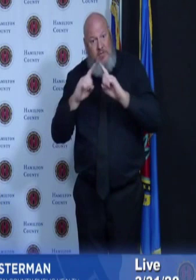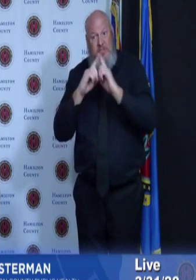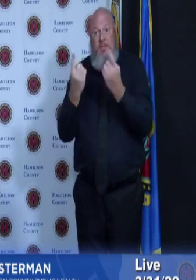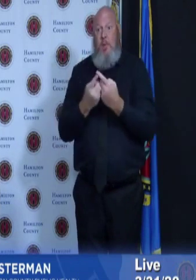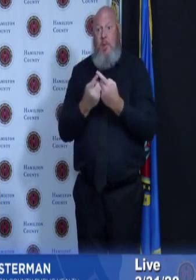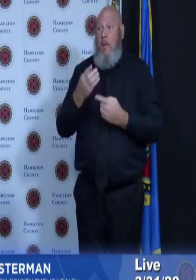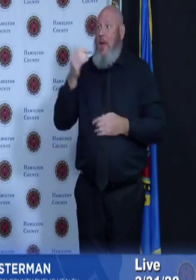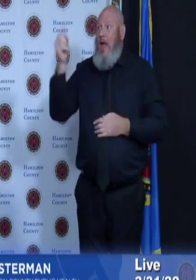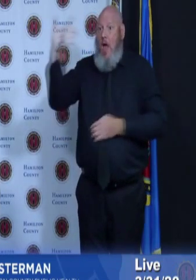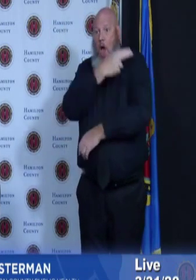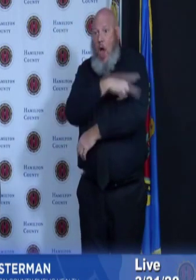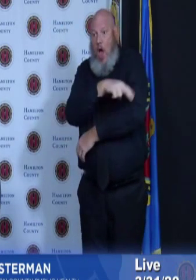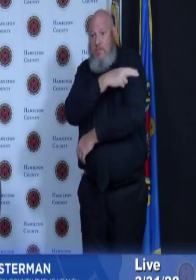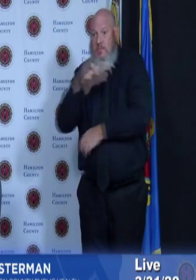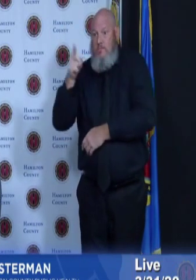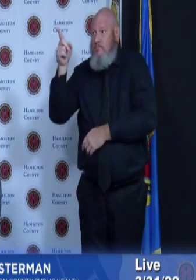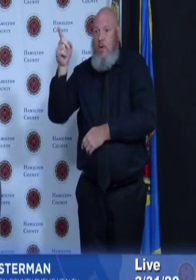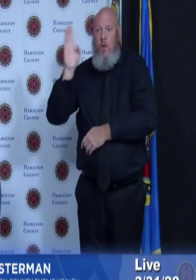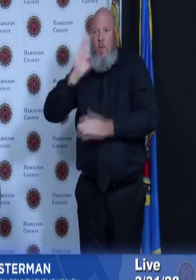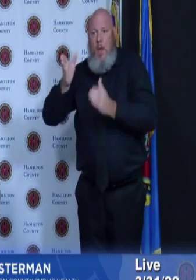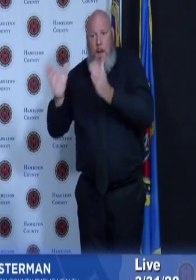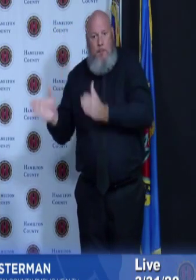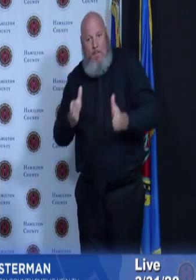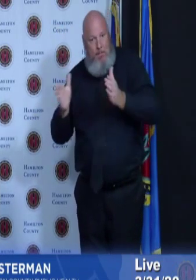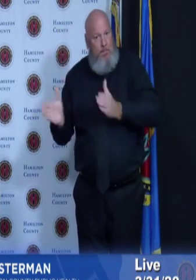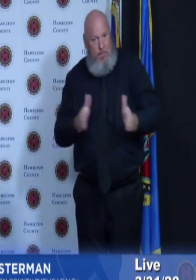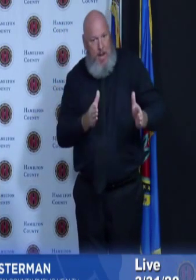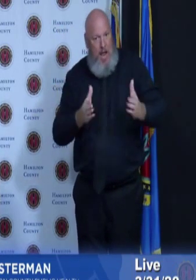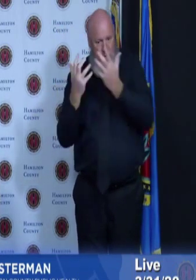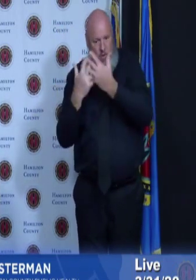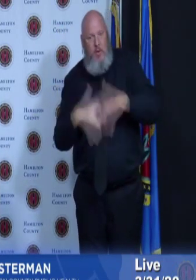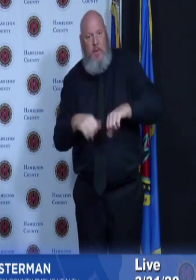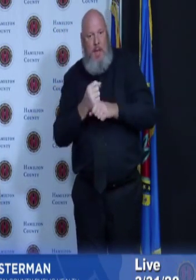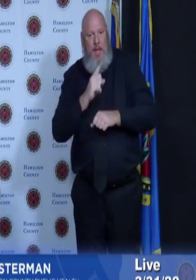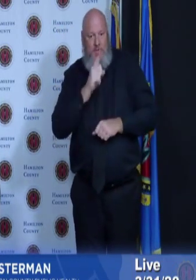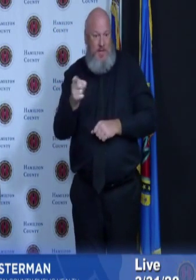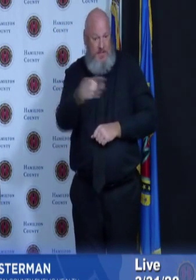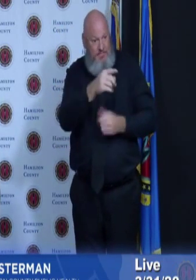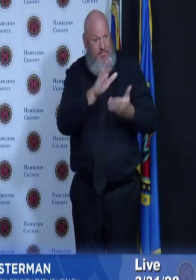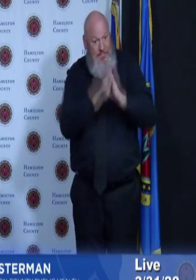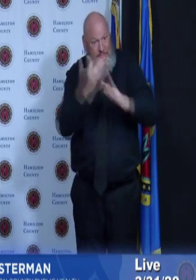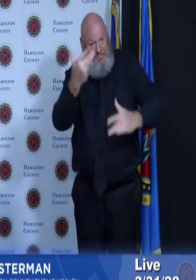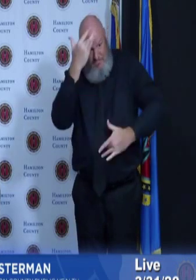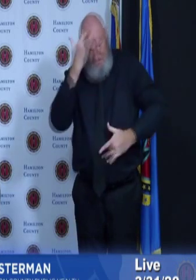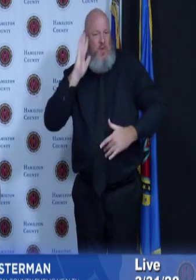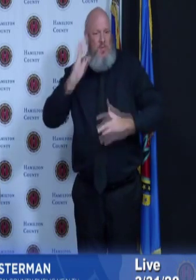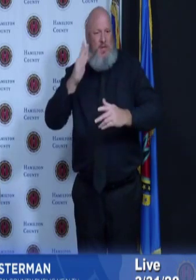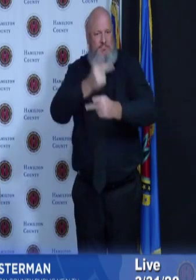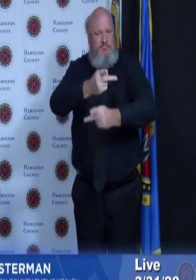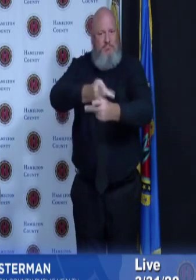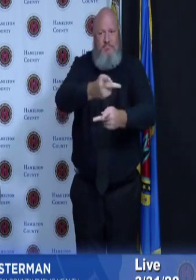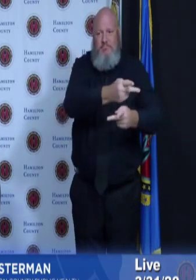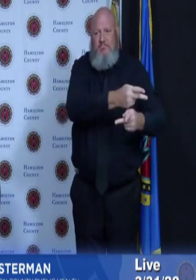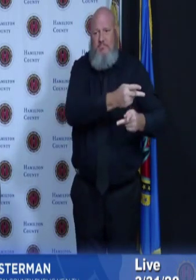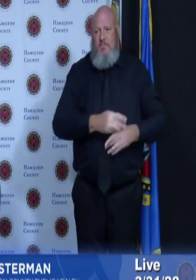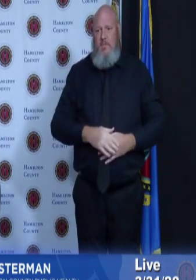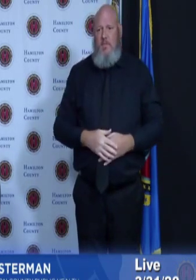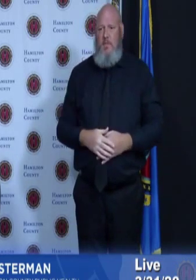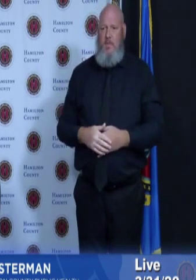it's really important to remember your employees so as you make that plan in your business or as a manager I really encourage you to keep that in mind